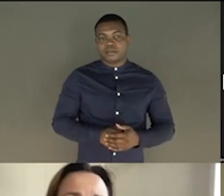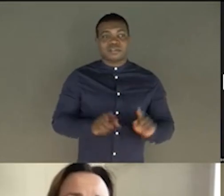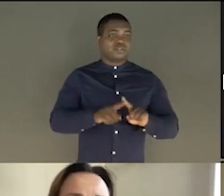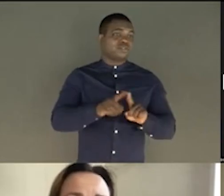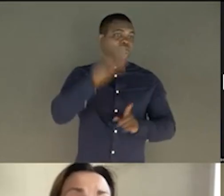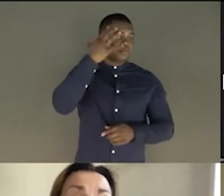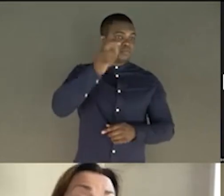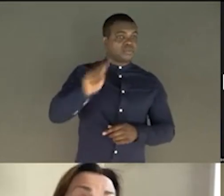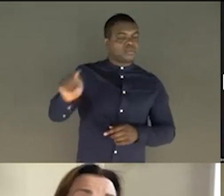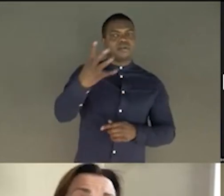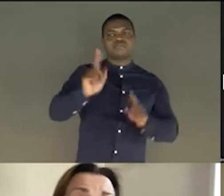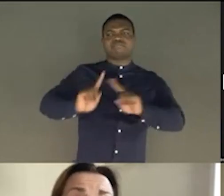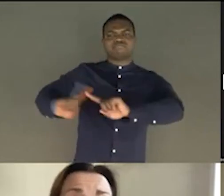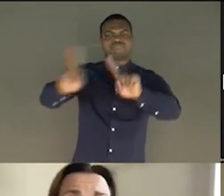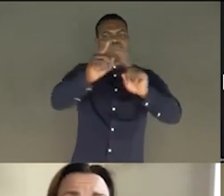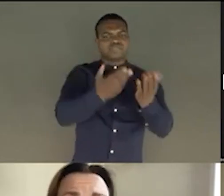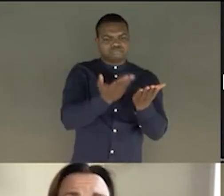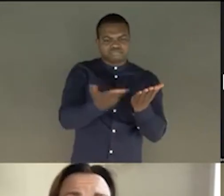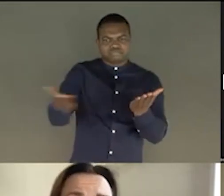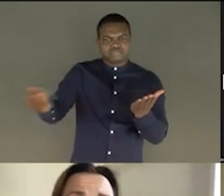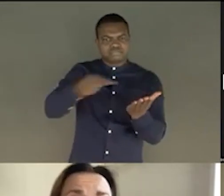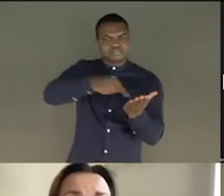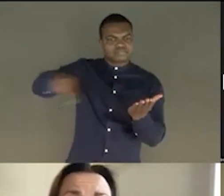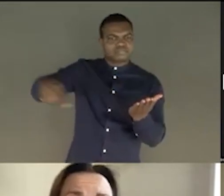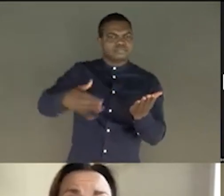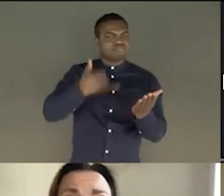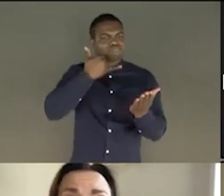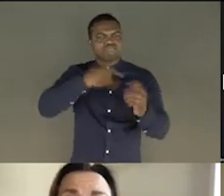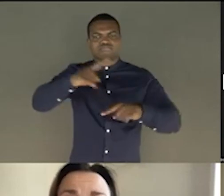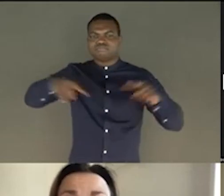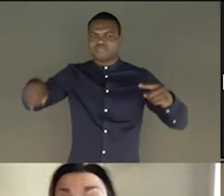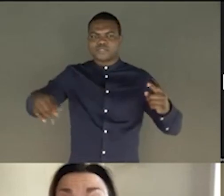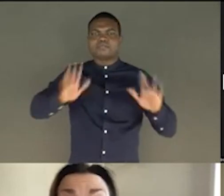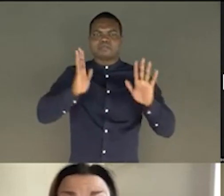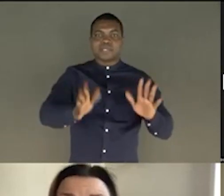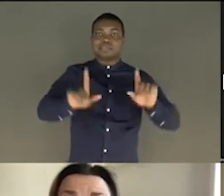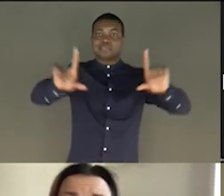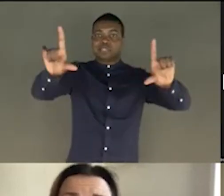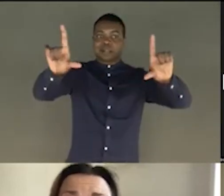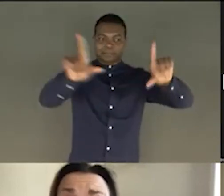just as you need to be flexible with other things when the format becomes smaller. But it's a good question.